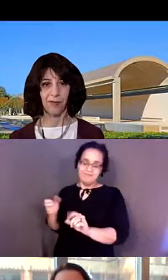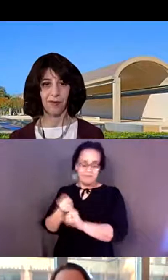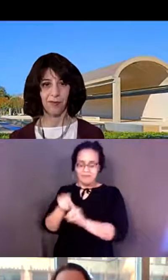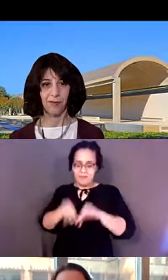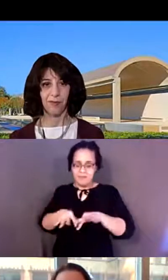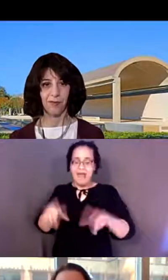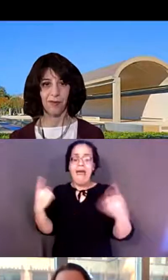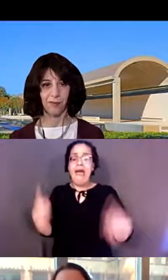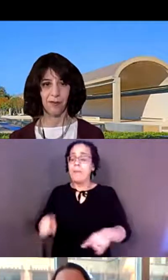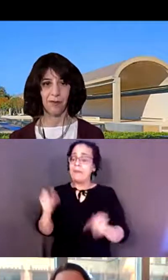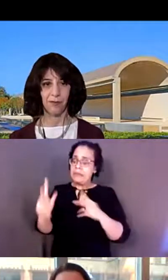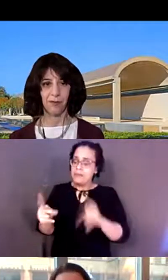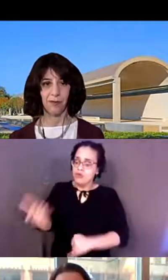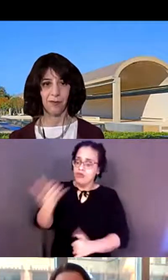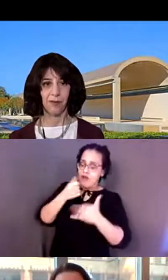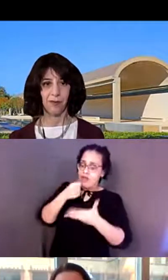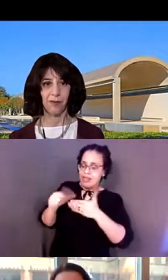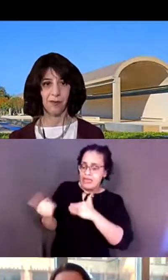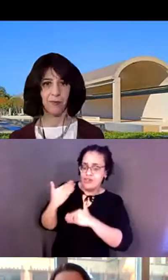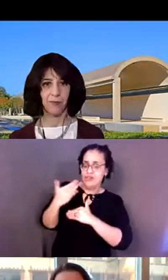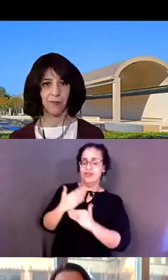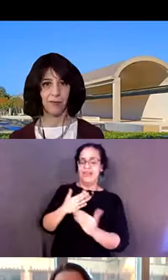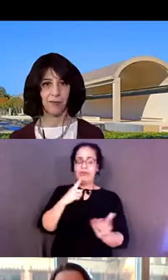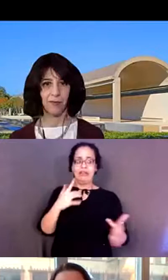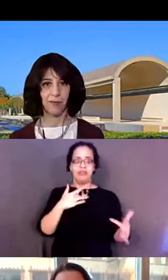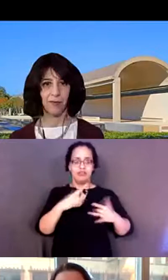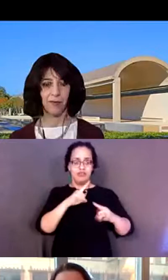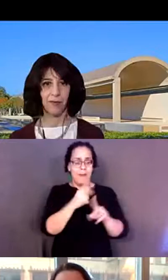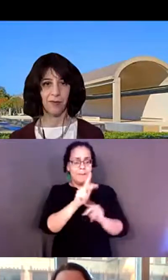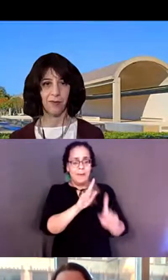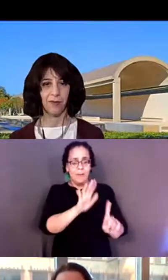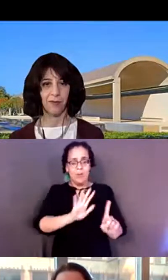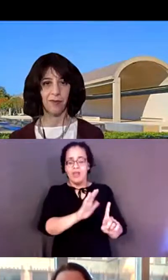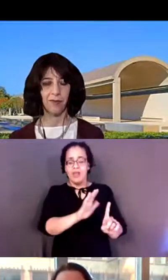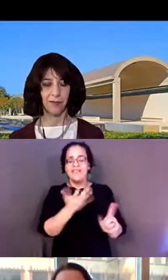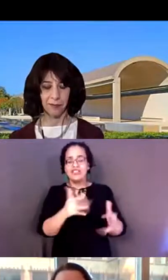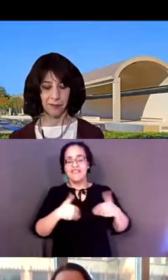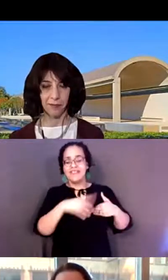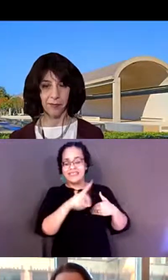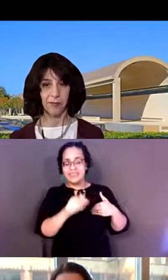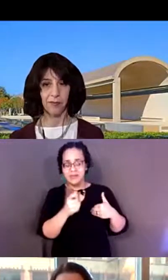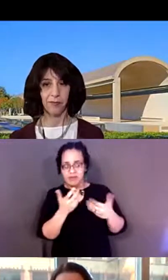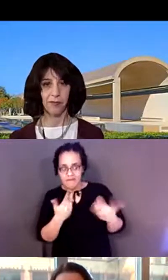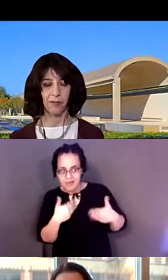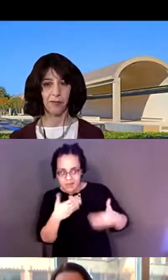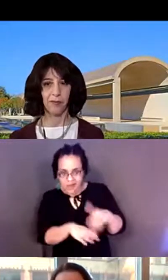concerned about the rights of people with disabilities to have access to support people while they're in the